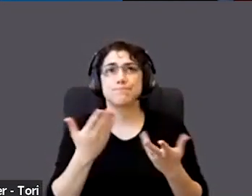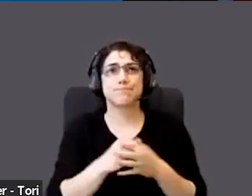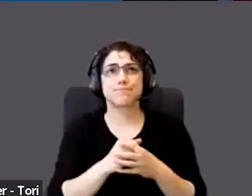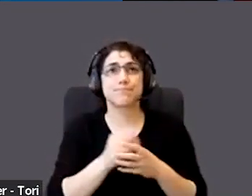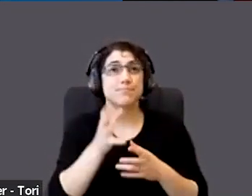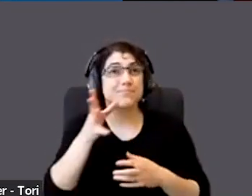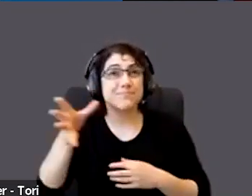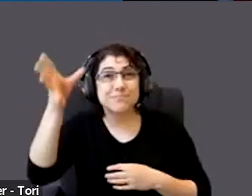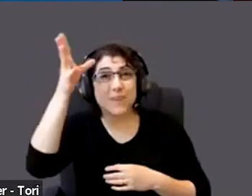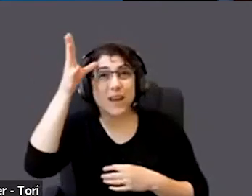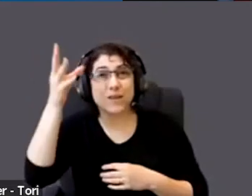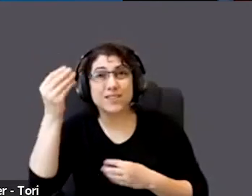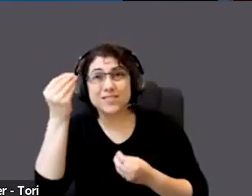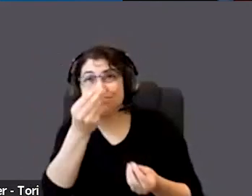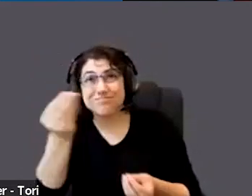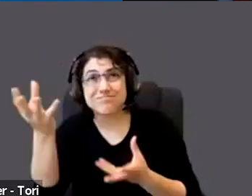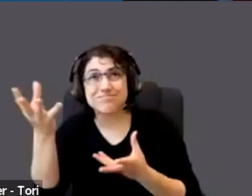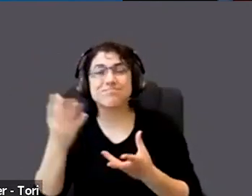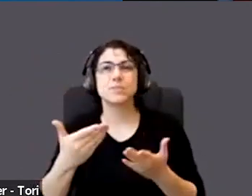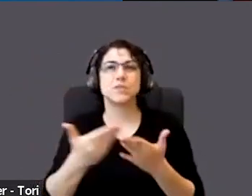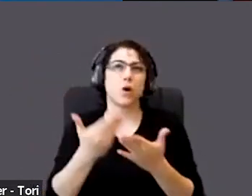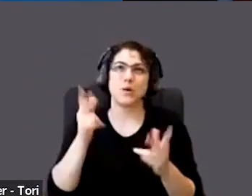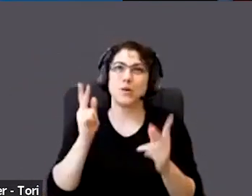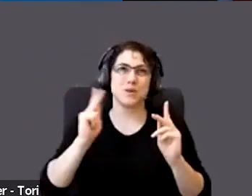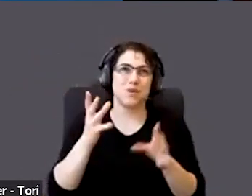previously it was just people who would get vaccinated.